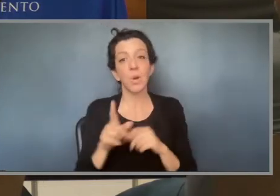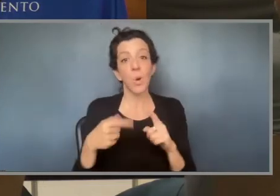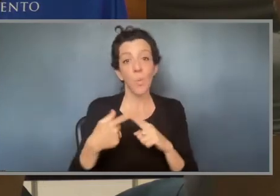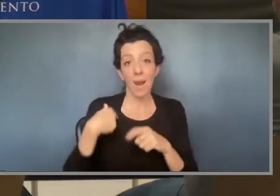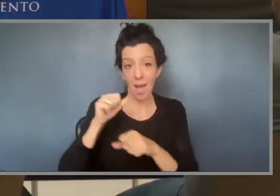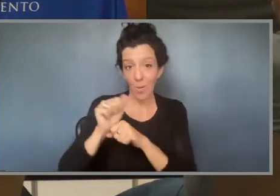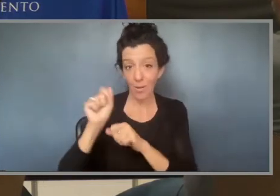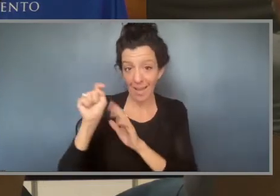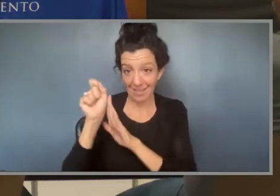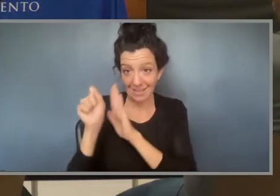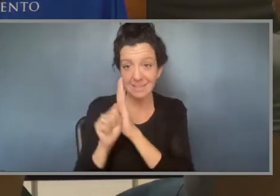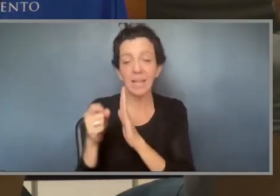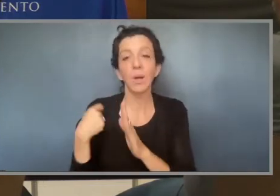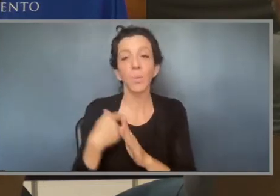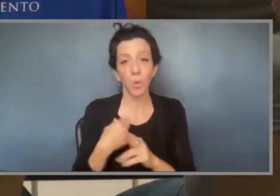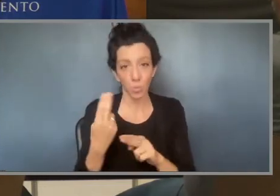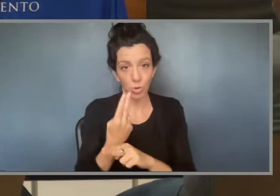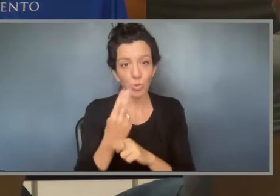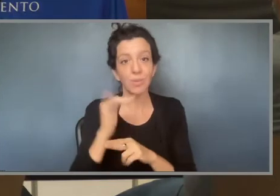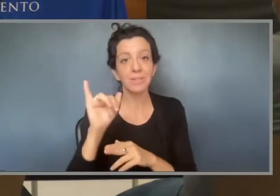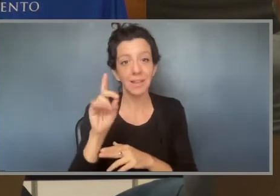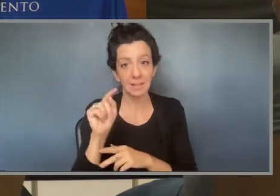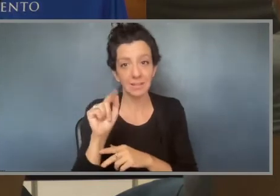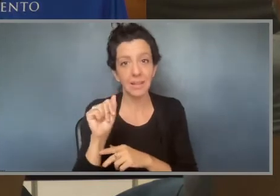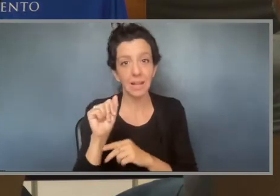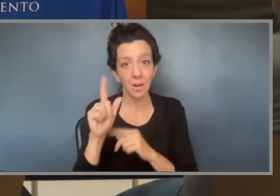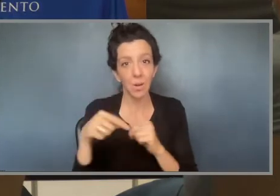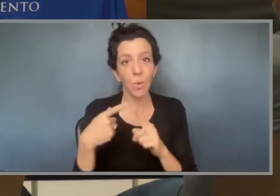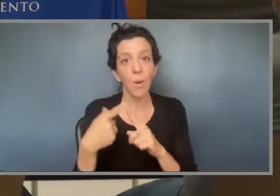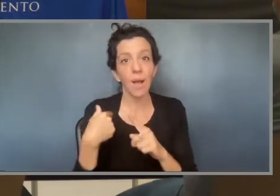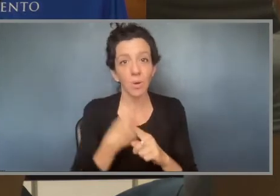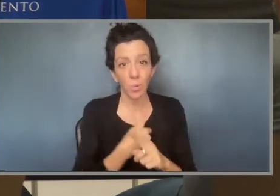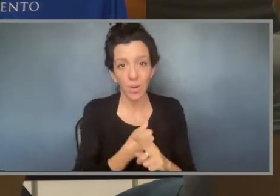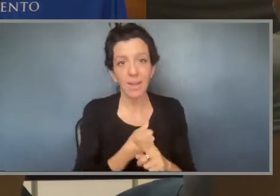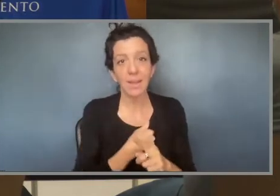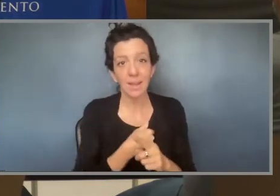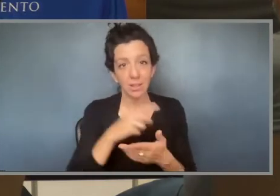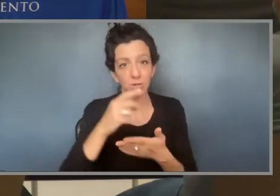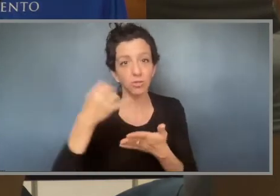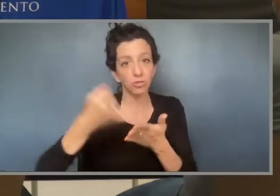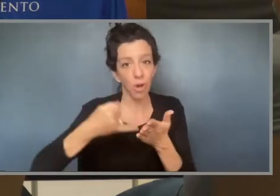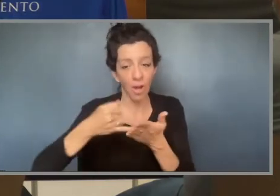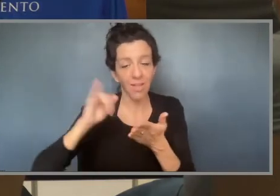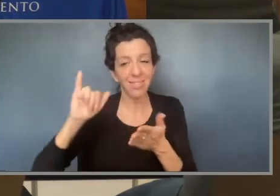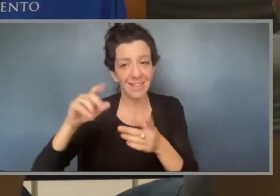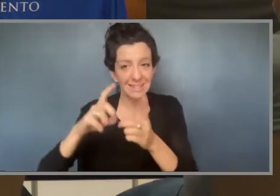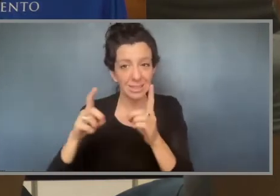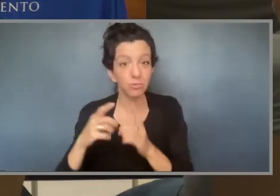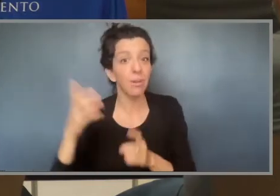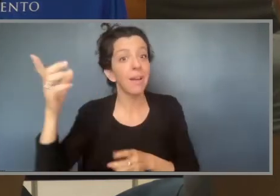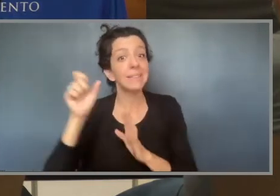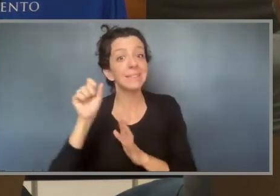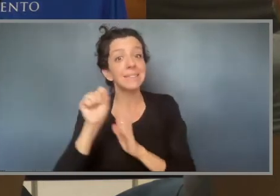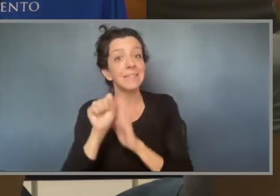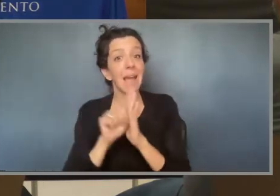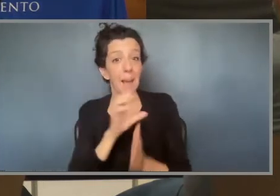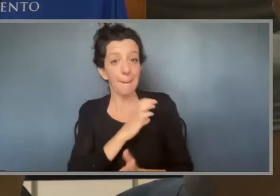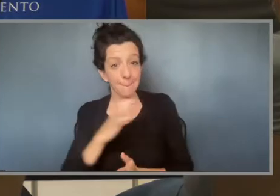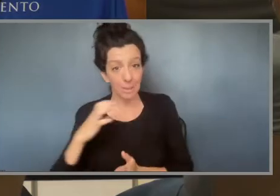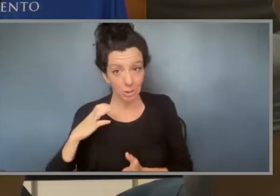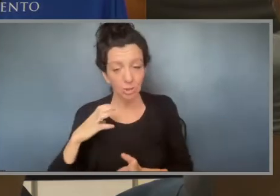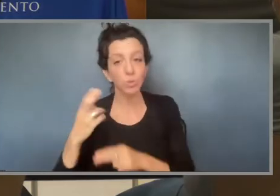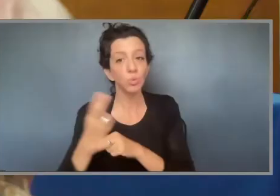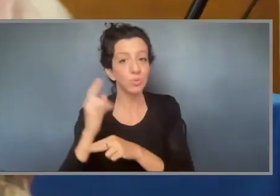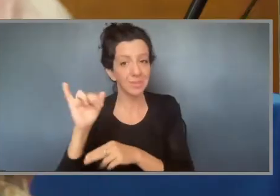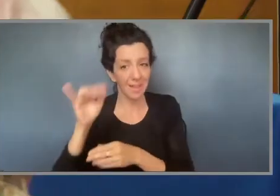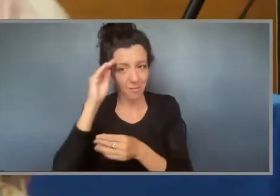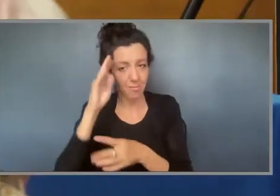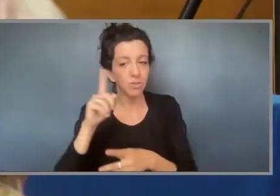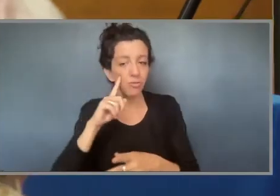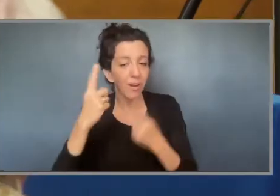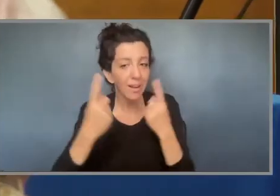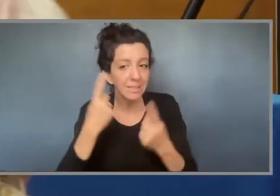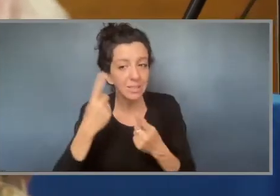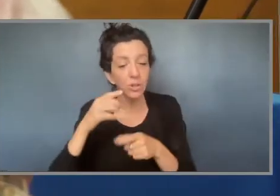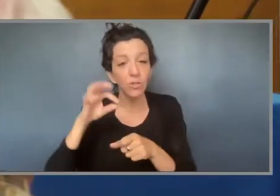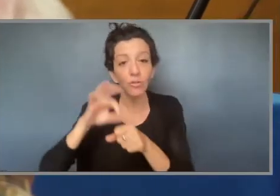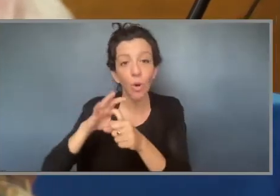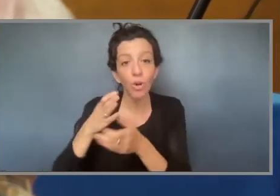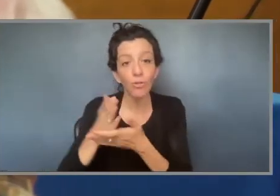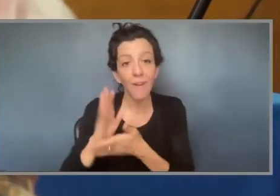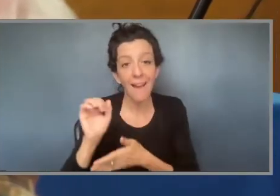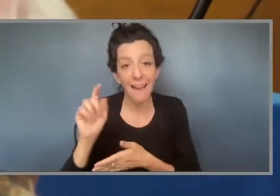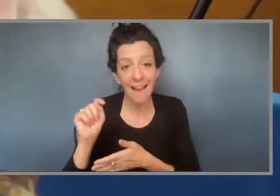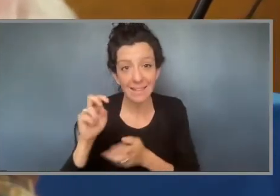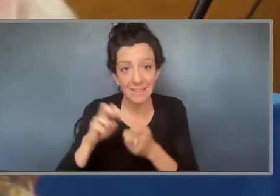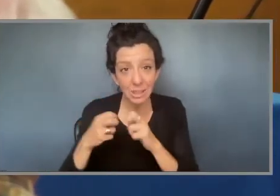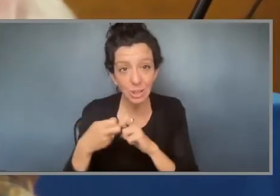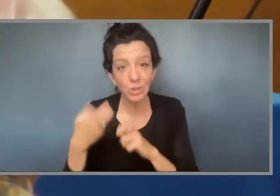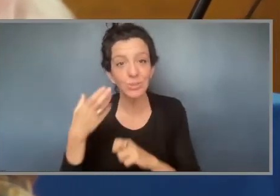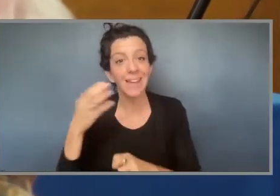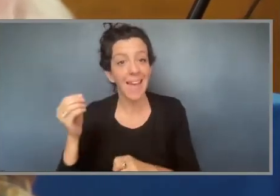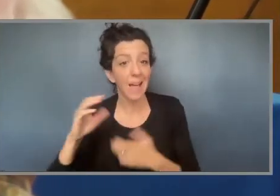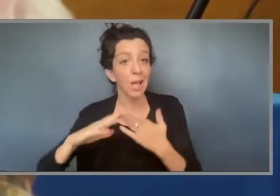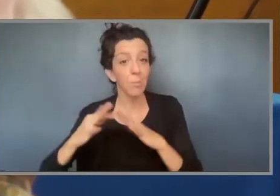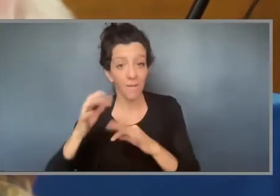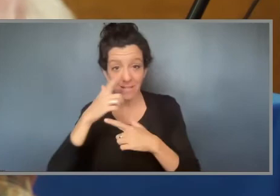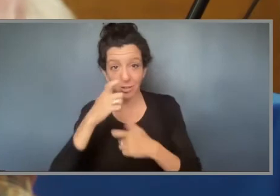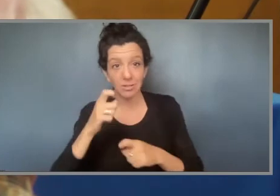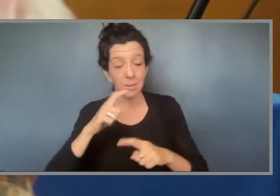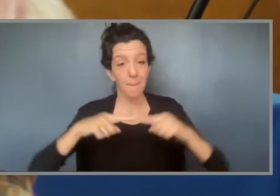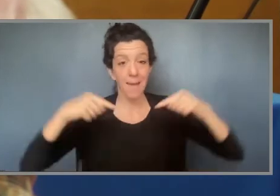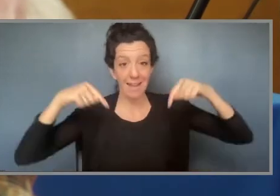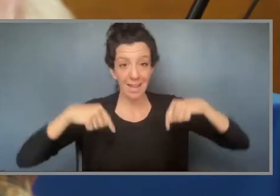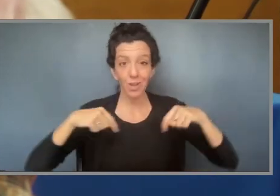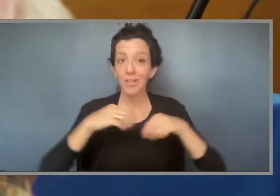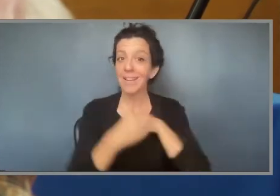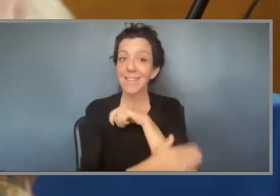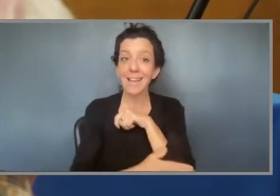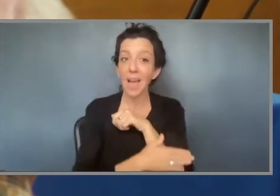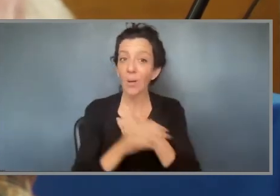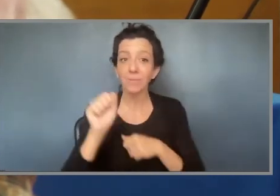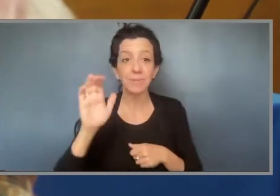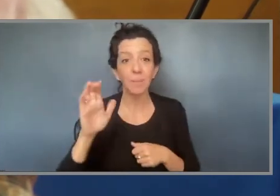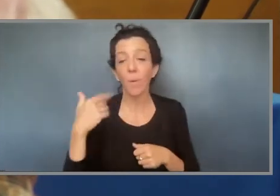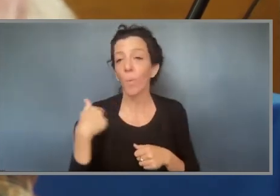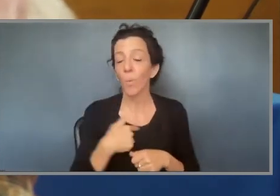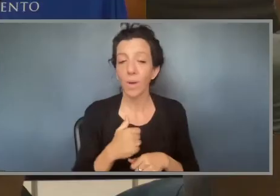Studio: When I was at the state that's I would use that data when we would be withdraw districts in the state